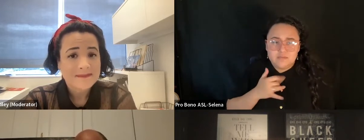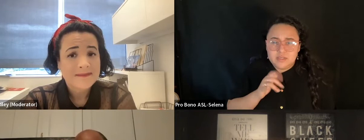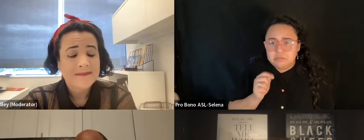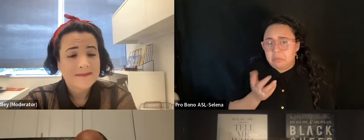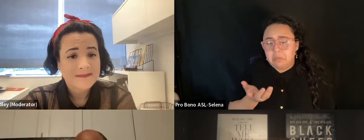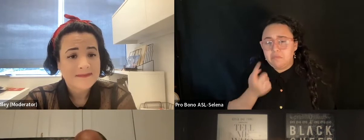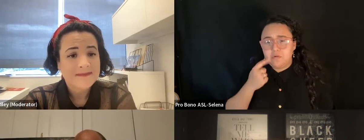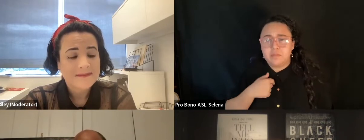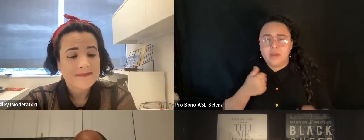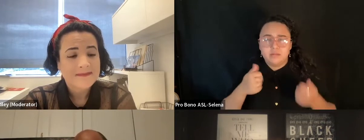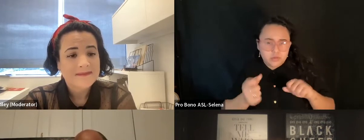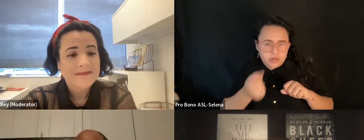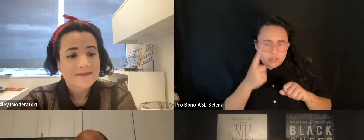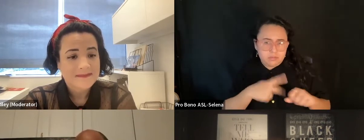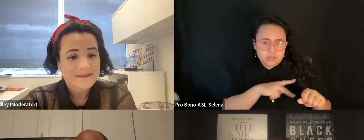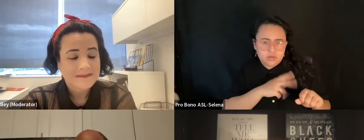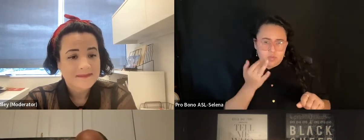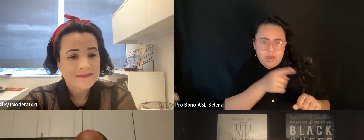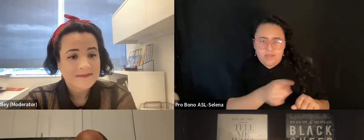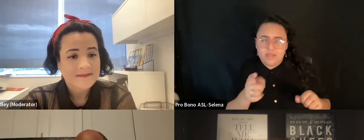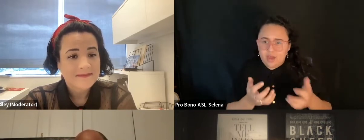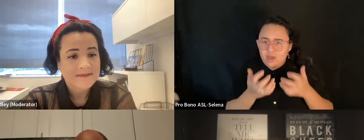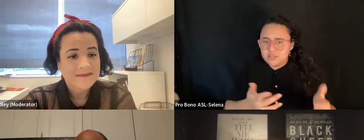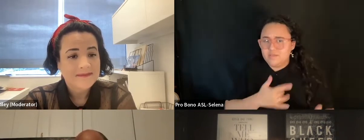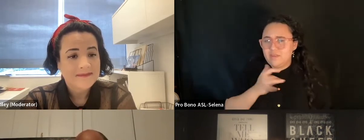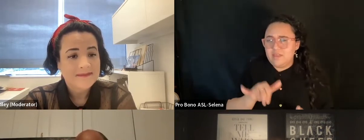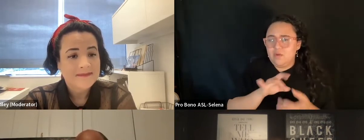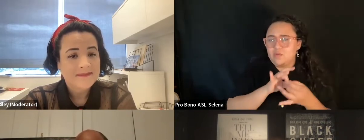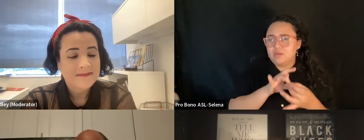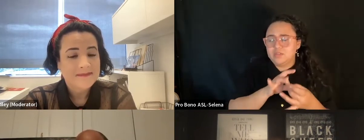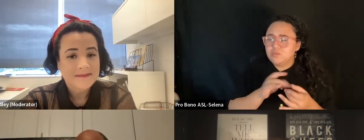But we wanted to invite audiences to go back on their emotional journey.